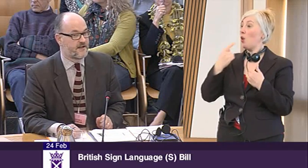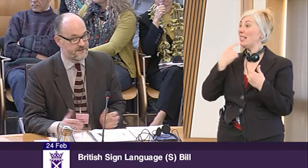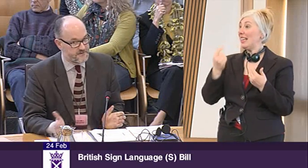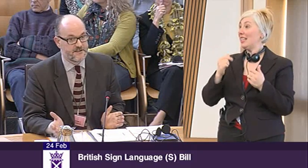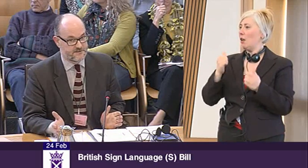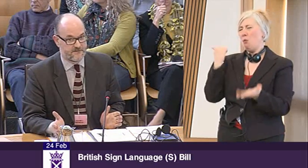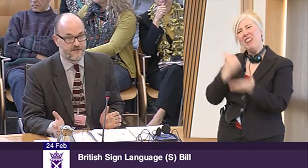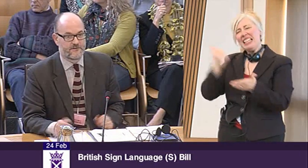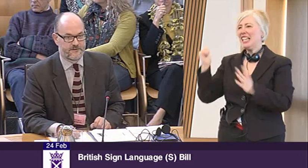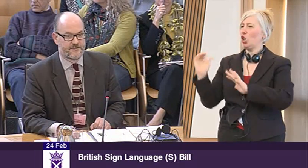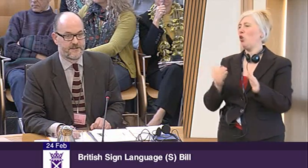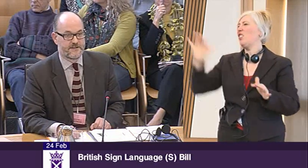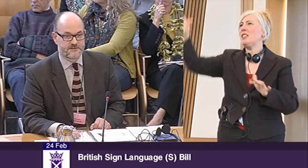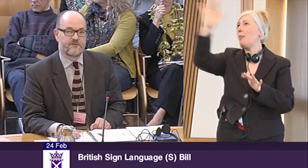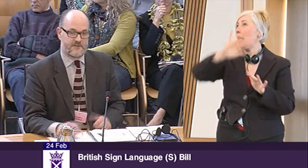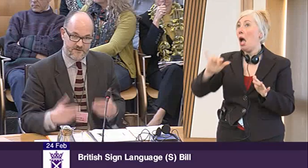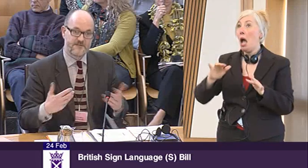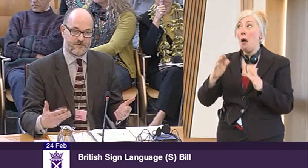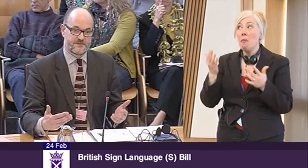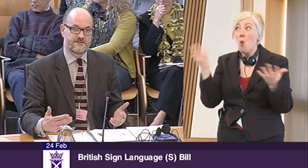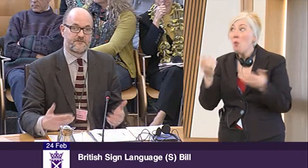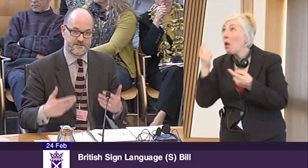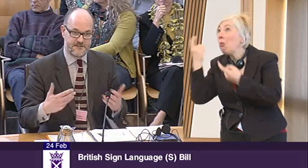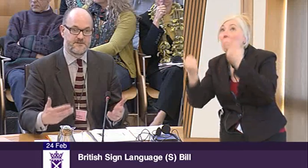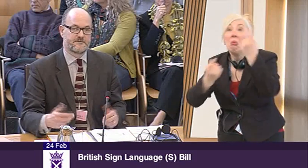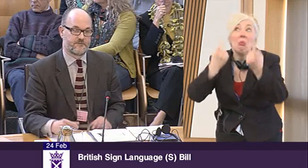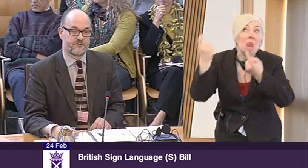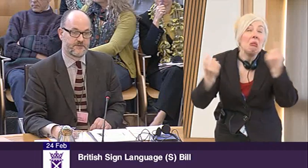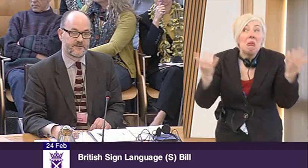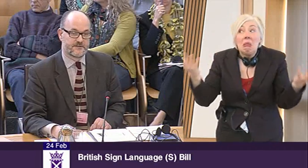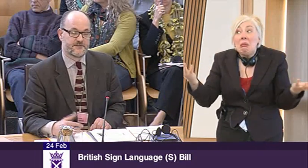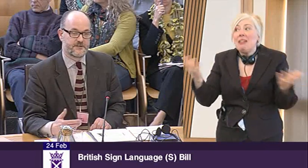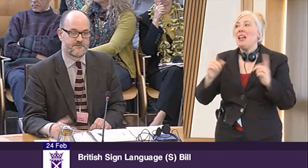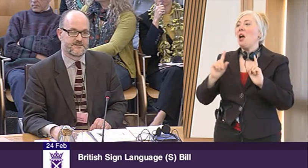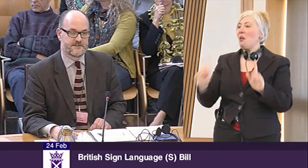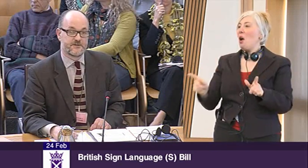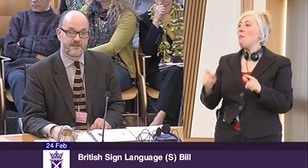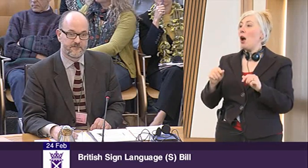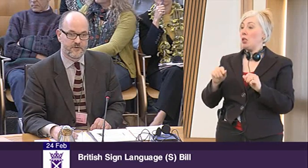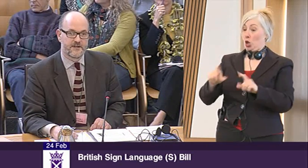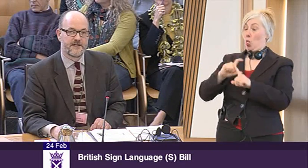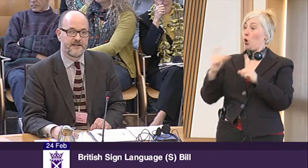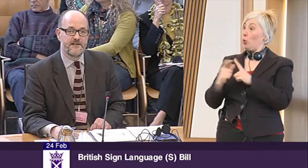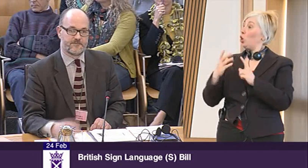do not think that they do that often. The community is looking for a process of continuous